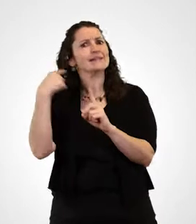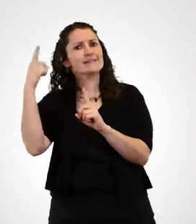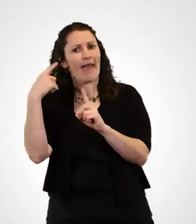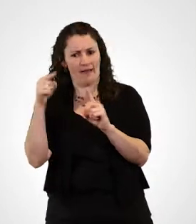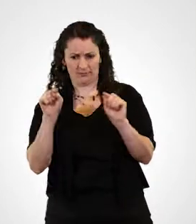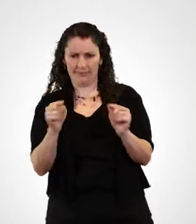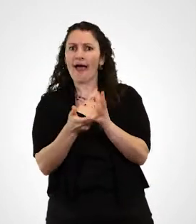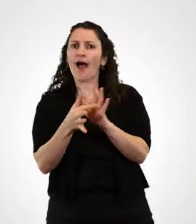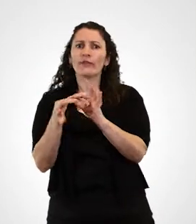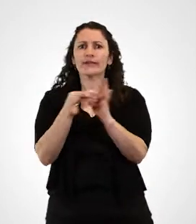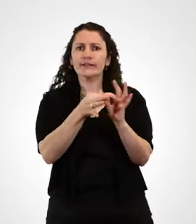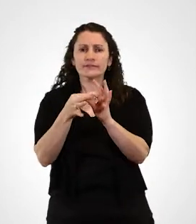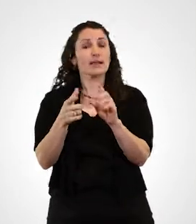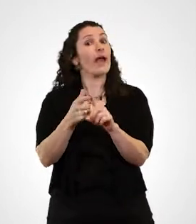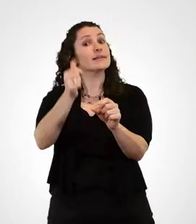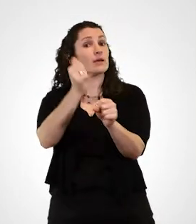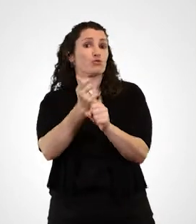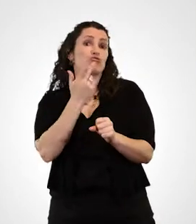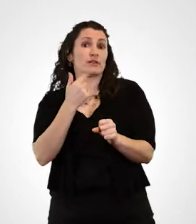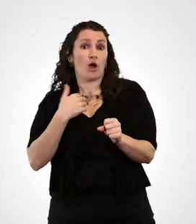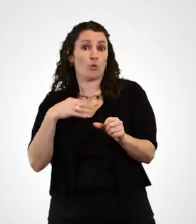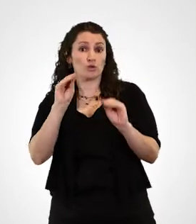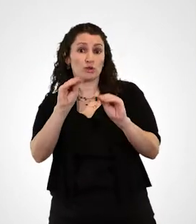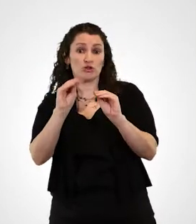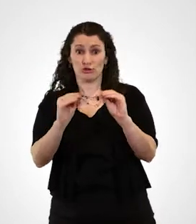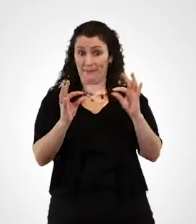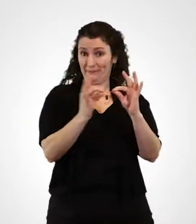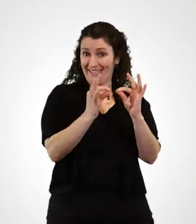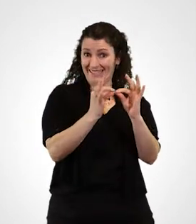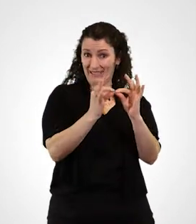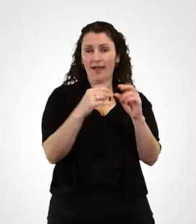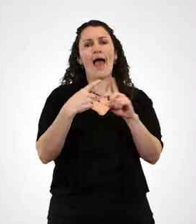So if I'm going to teach the letter-sound correspondence between the letter "B" and the sound "b",